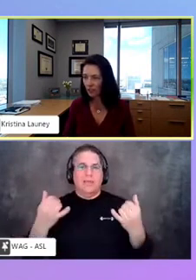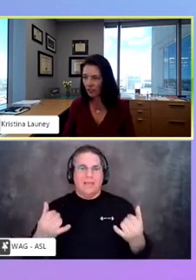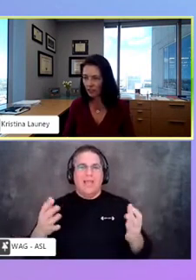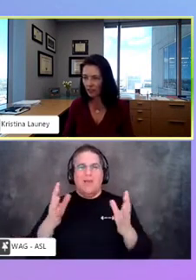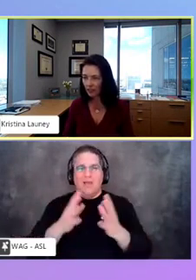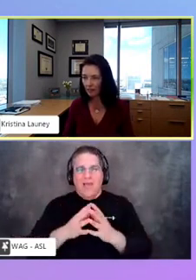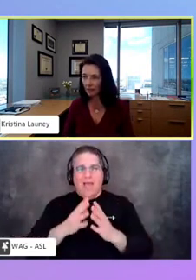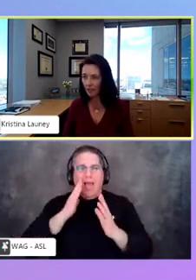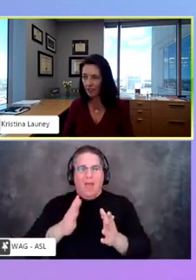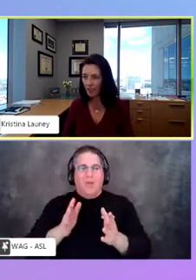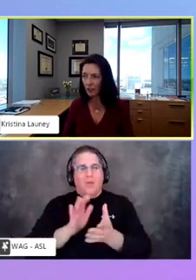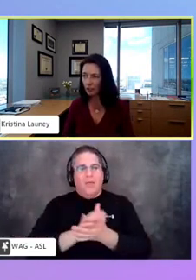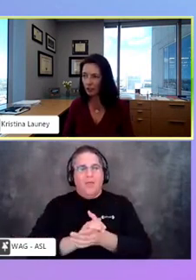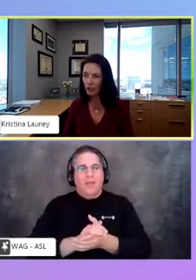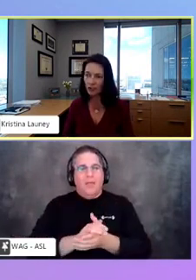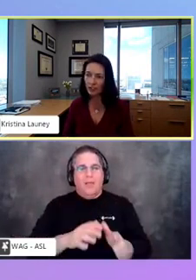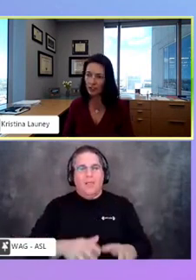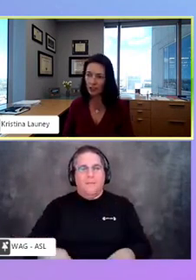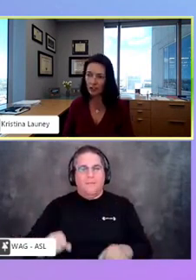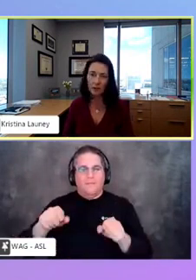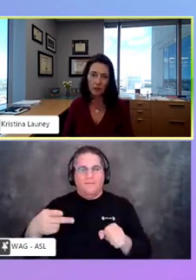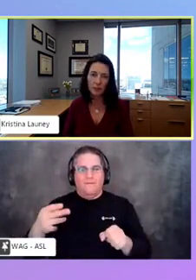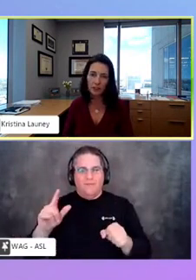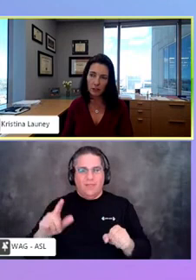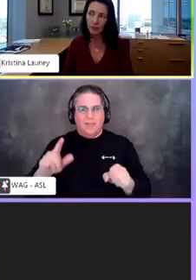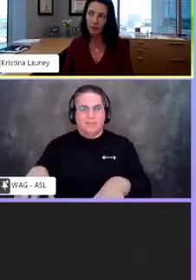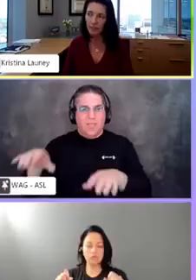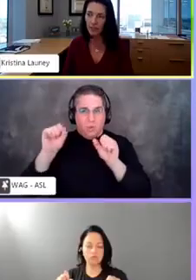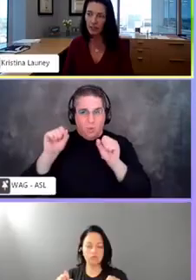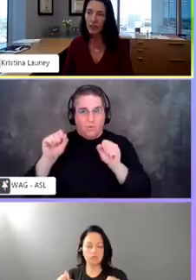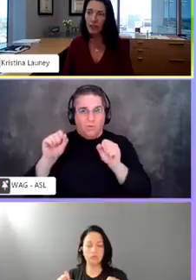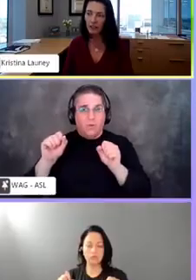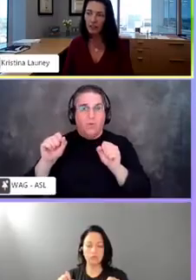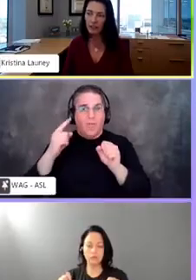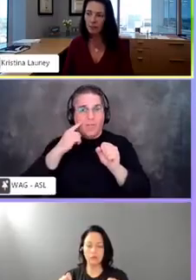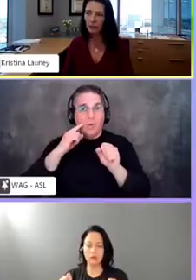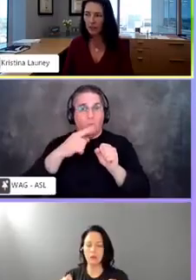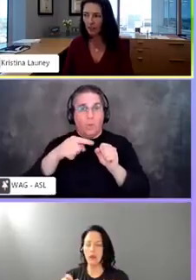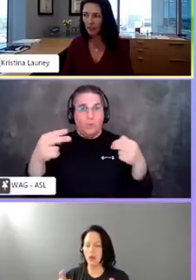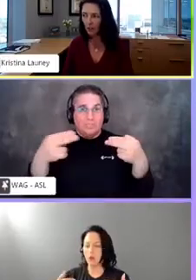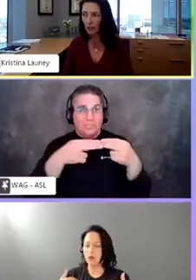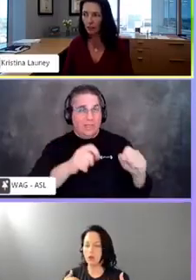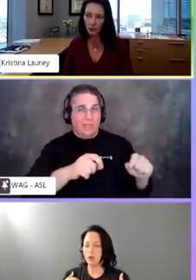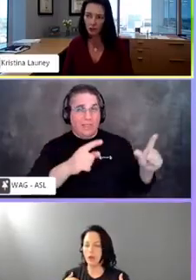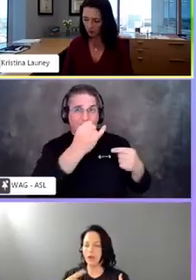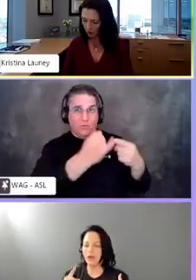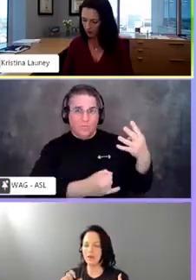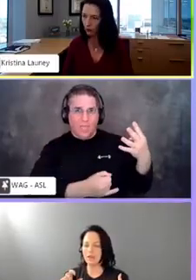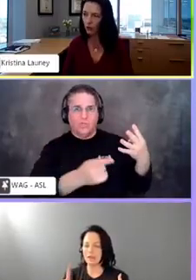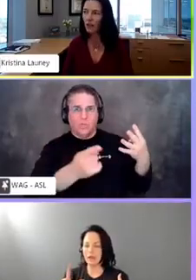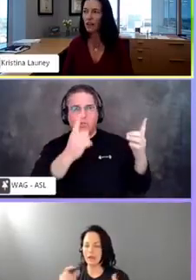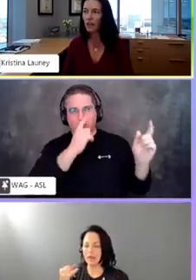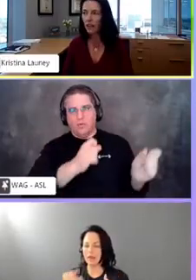have any interest in attending the type of school that it was. With that, I'm going to let Phil take over. I'll just